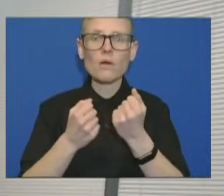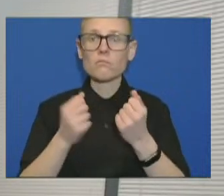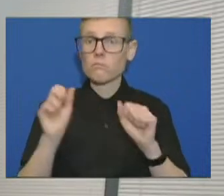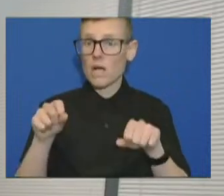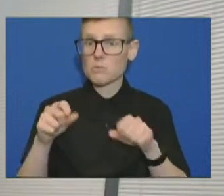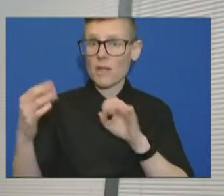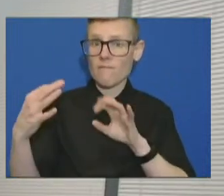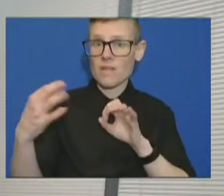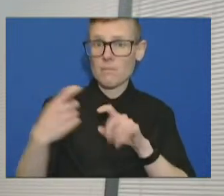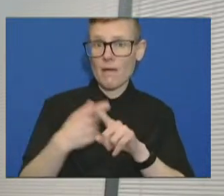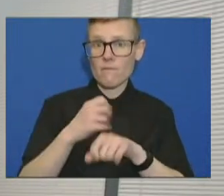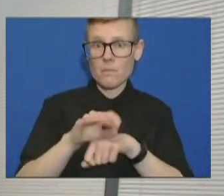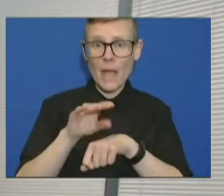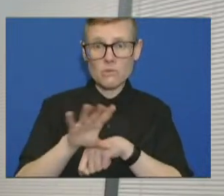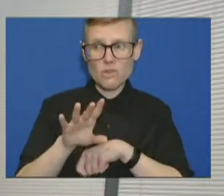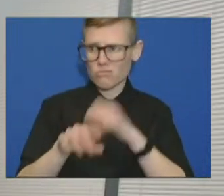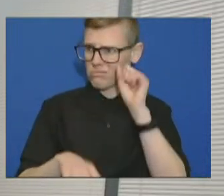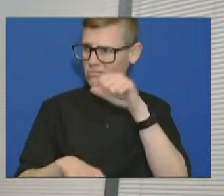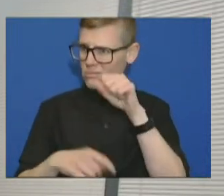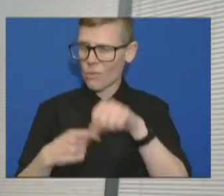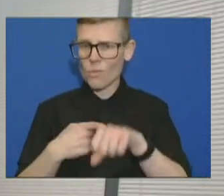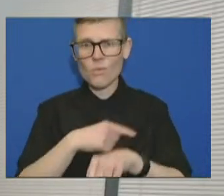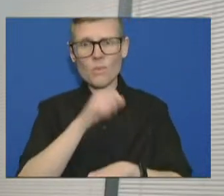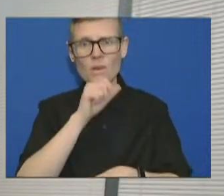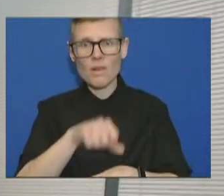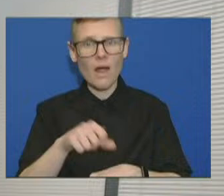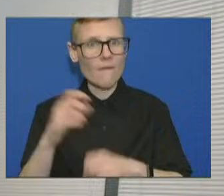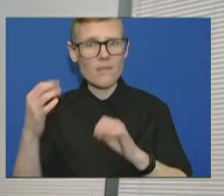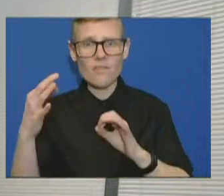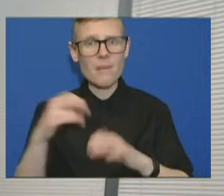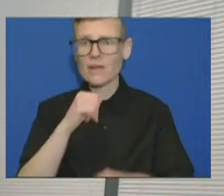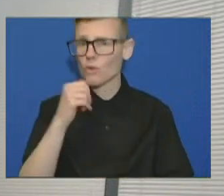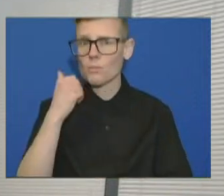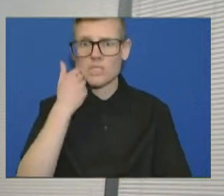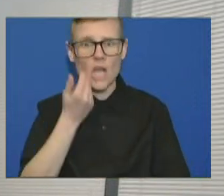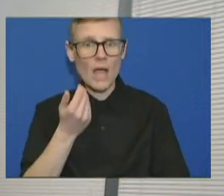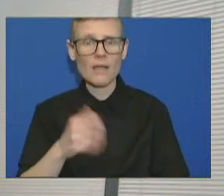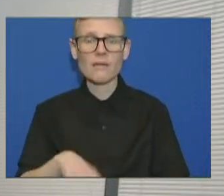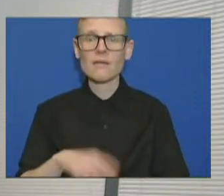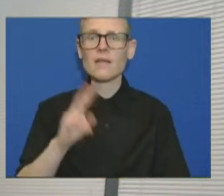to gain feedback from school counselors in terms of, yeah,